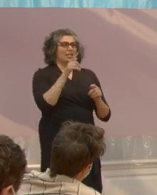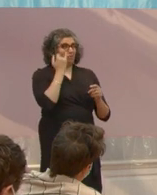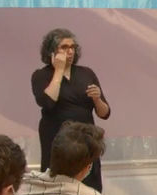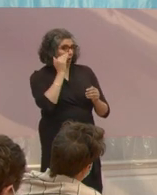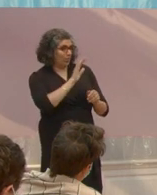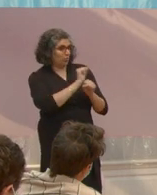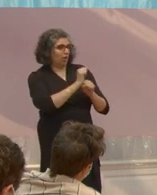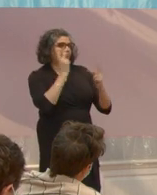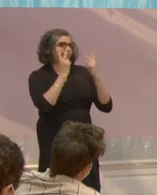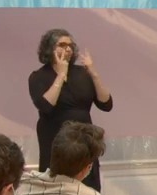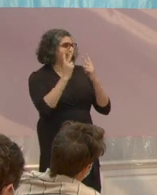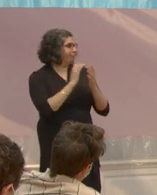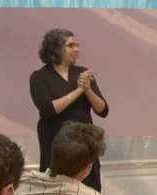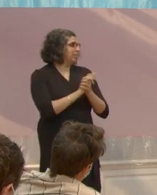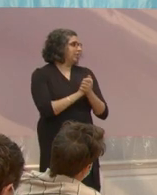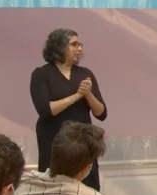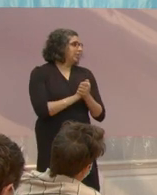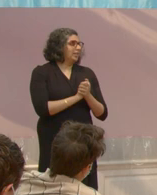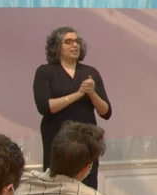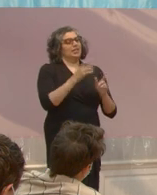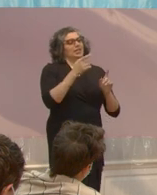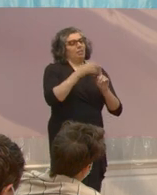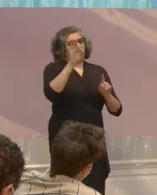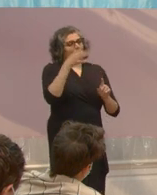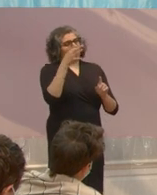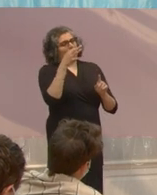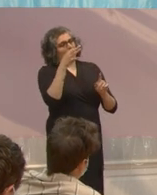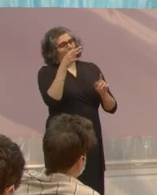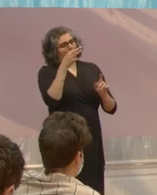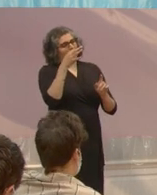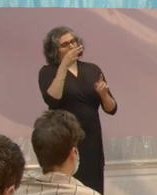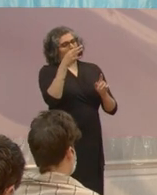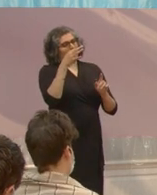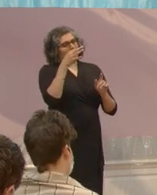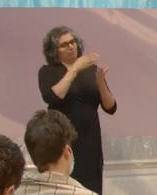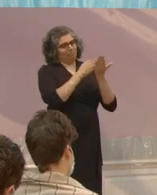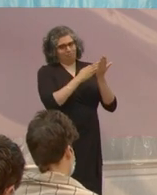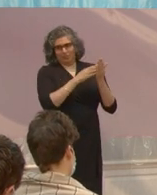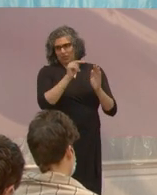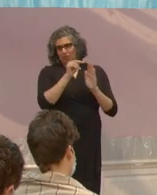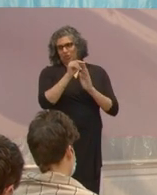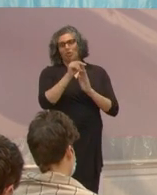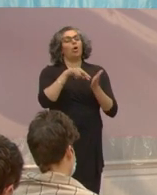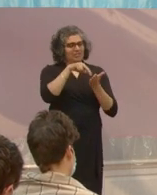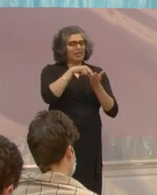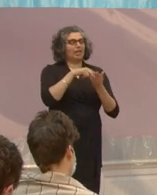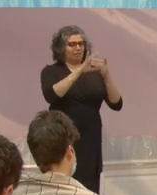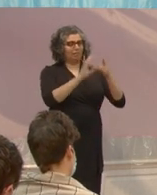that comes because attention comes from dance, and is now making digital artists work, they always spoken about their